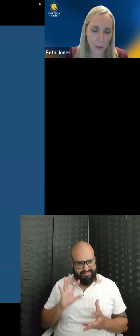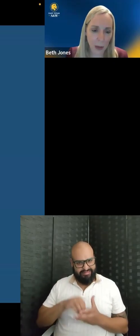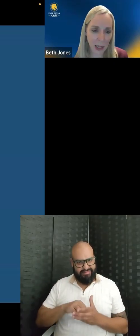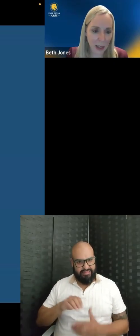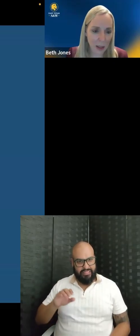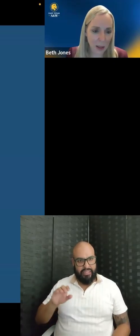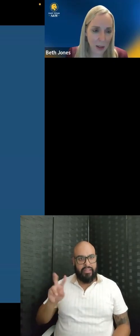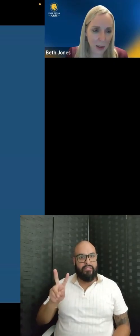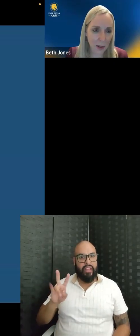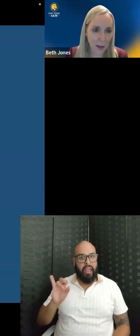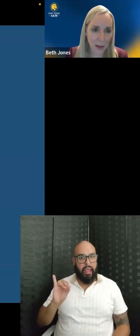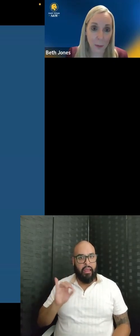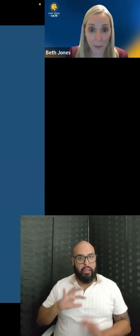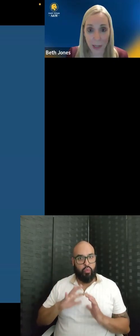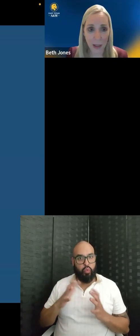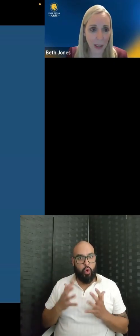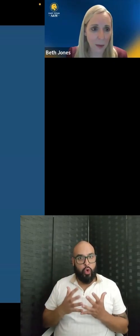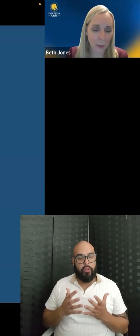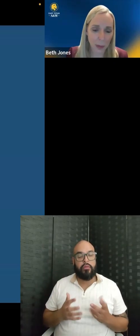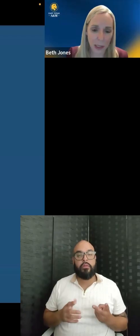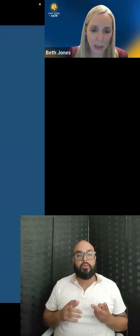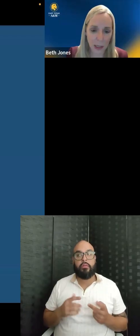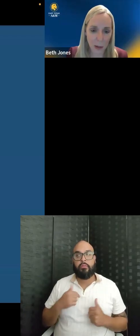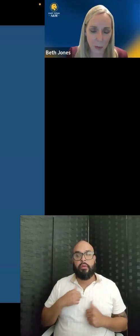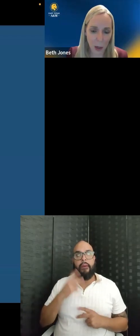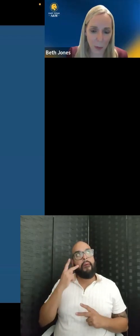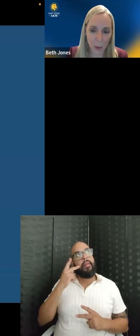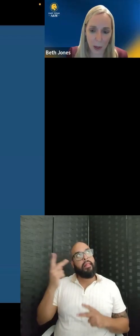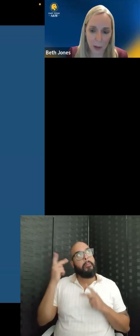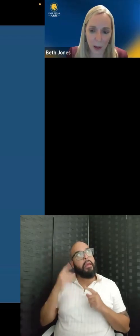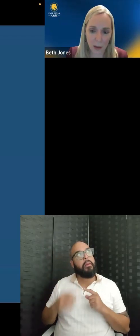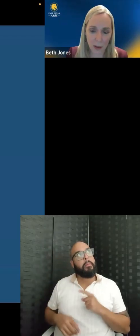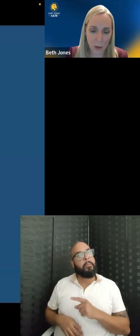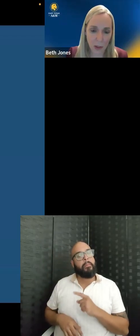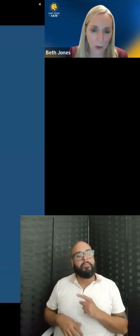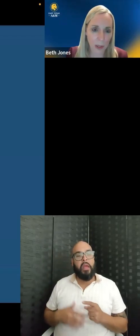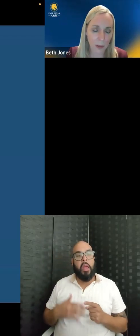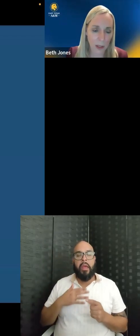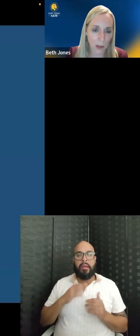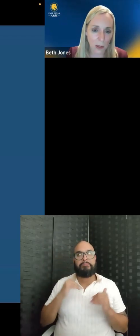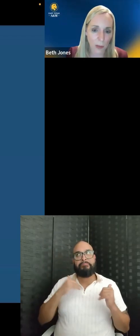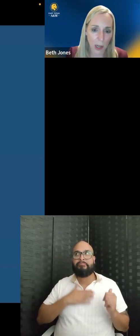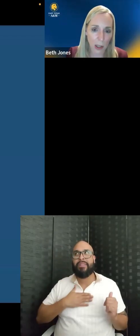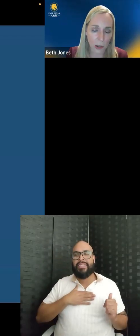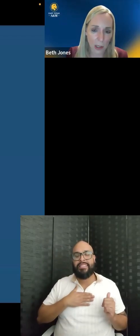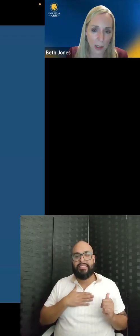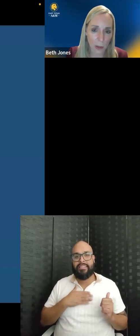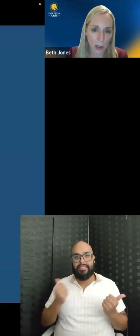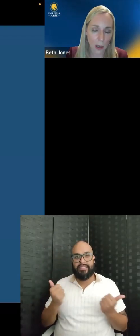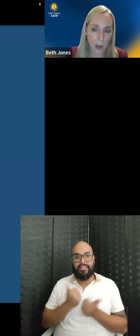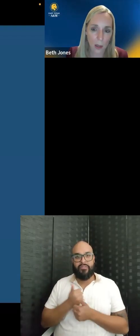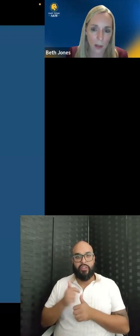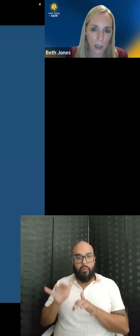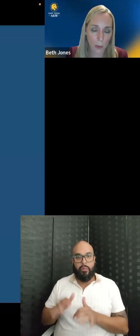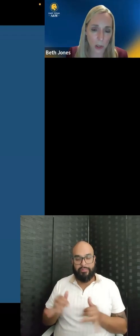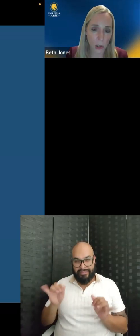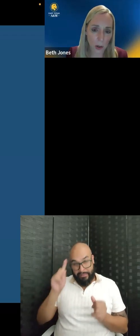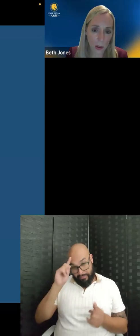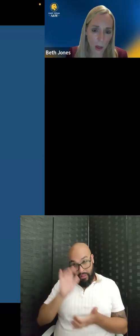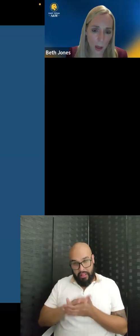I look back at it and I'm pleasantly pleased that what I wrote, I do still believe is very accurate. And I think it was, I think it was good.